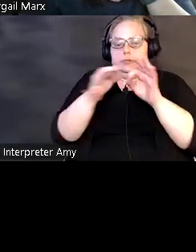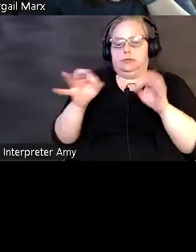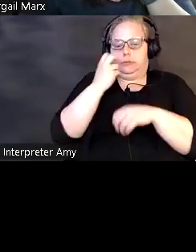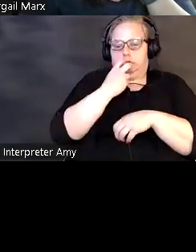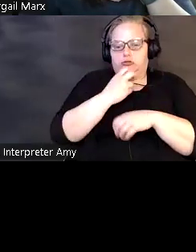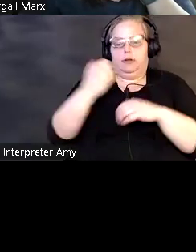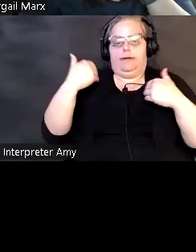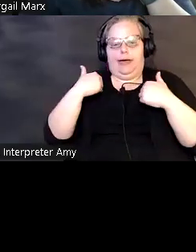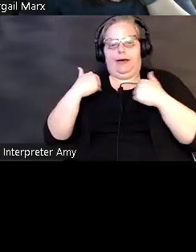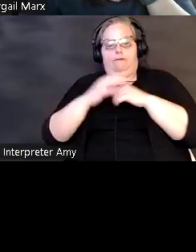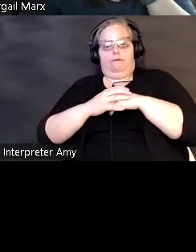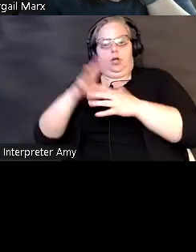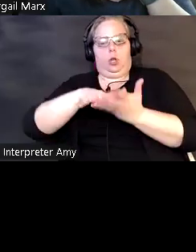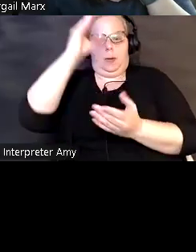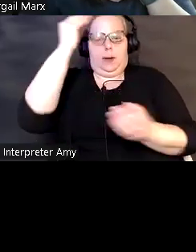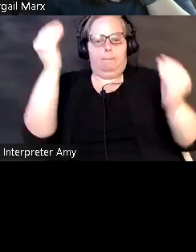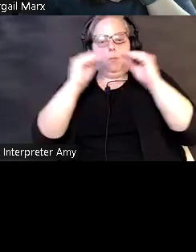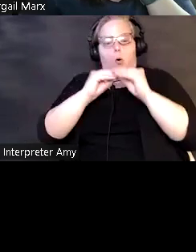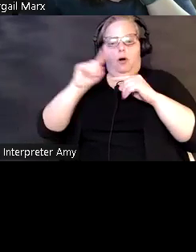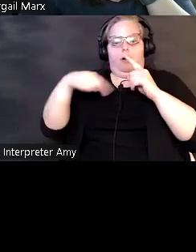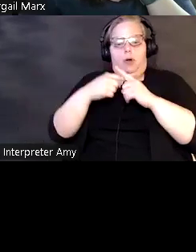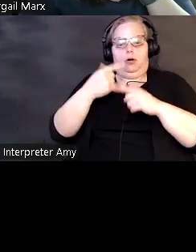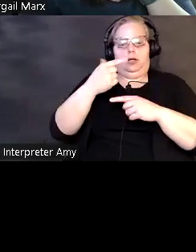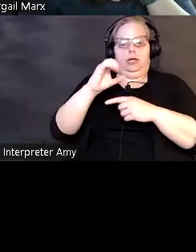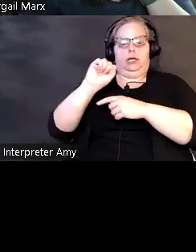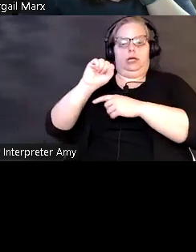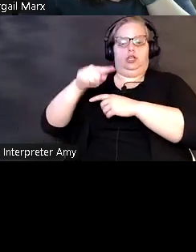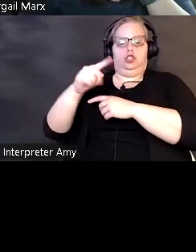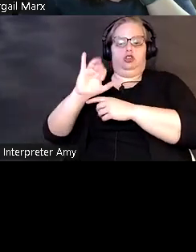gestalt language processing. They're repeating some phrases